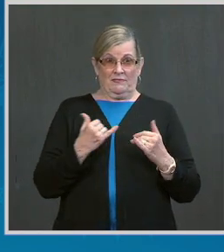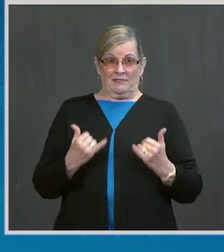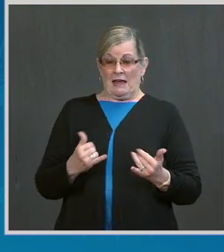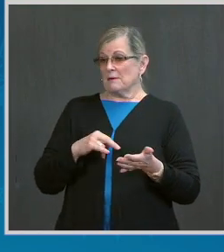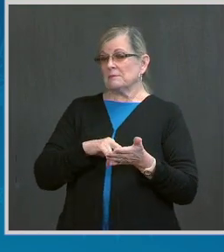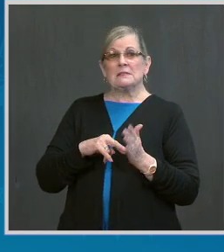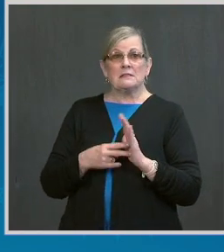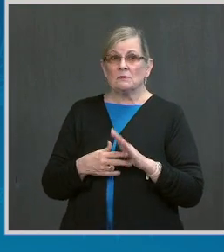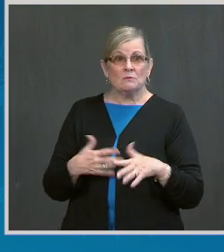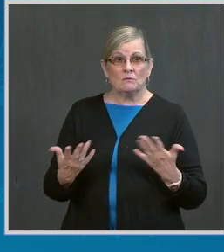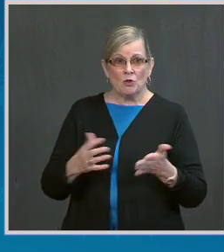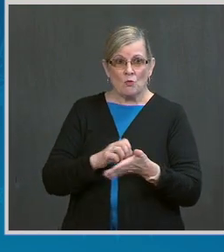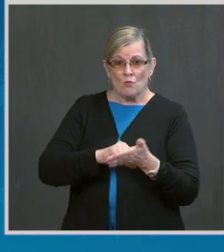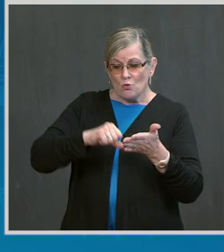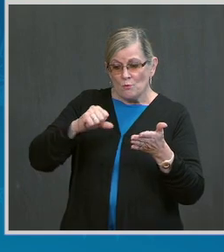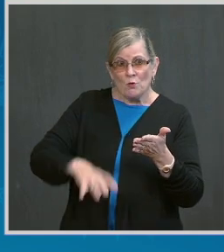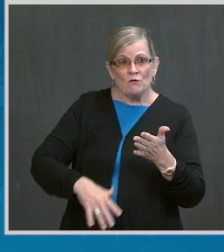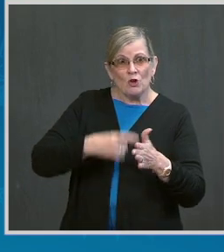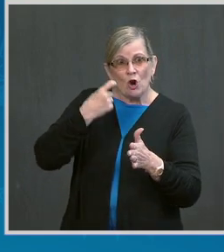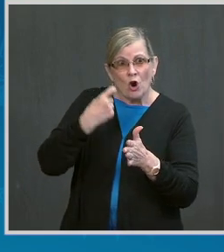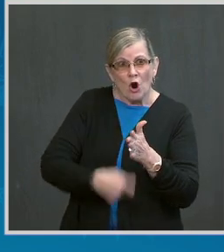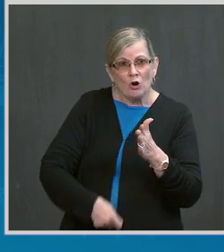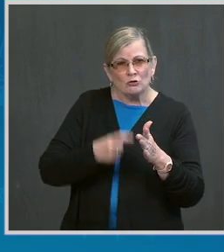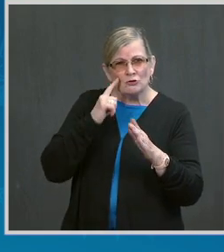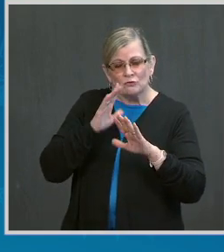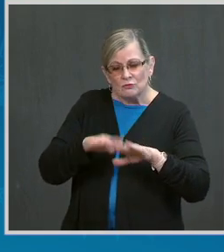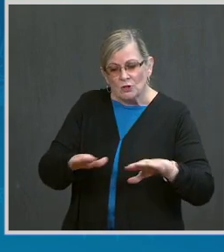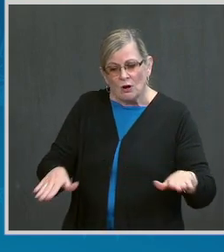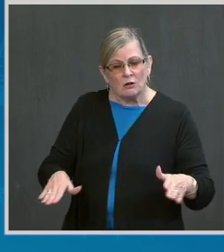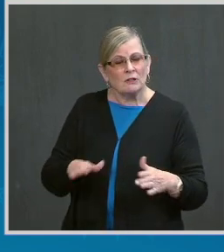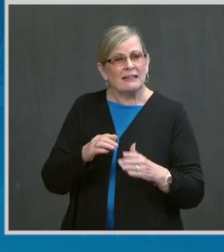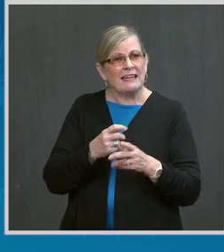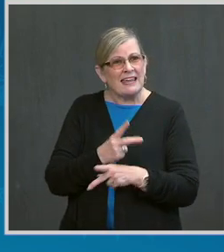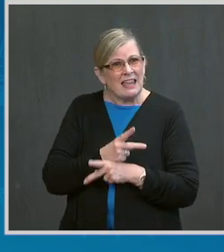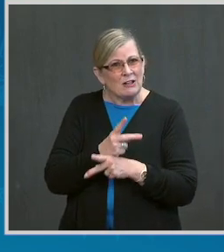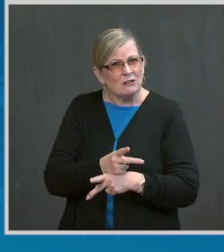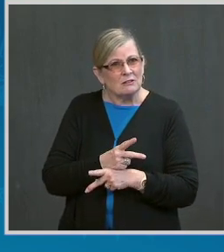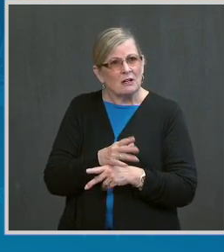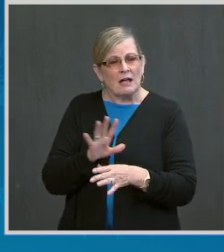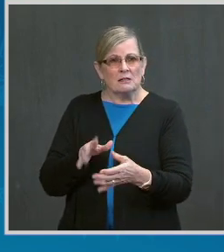and strengthening our care infrastructure for those with aging relatives.